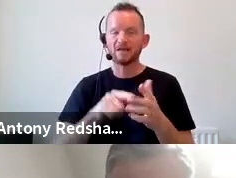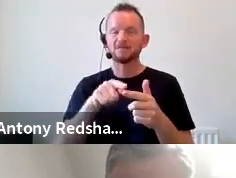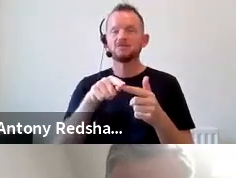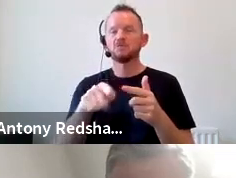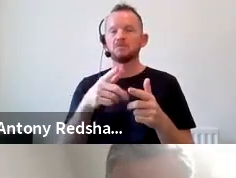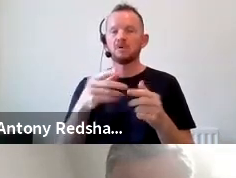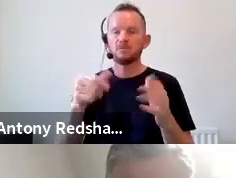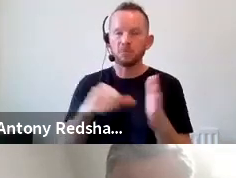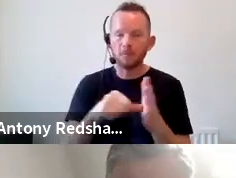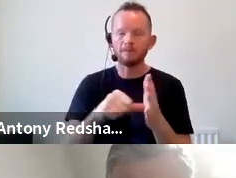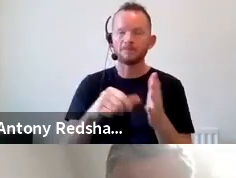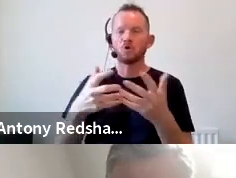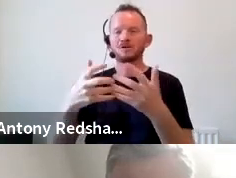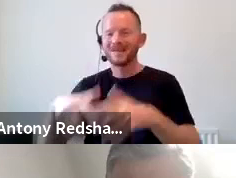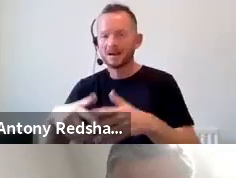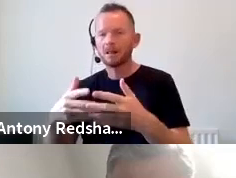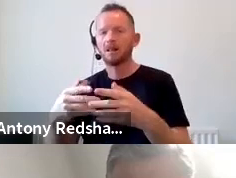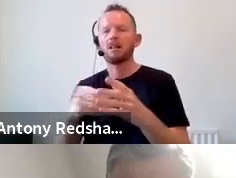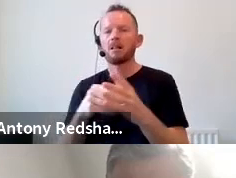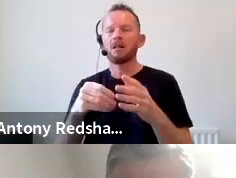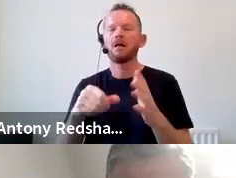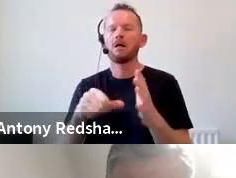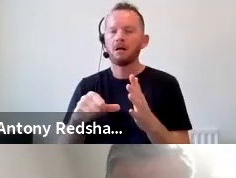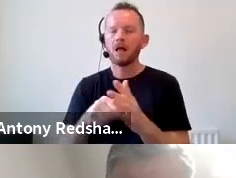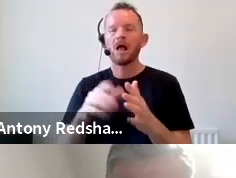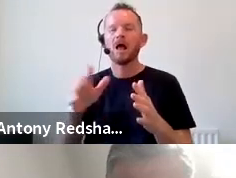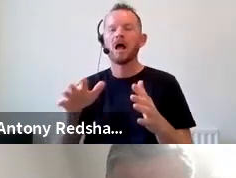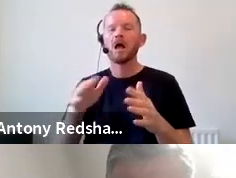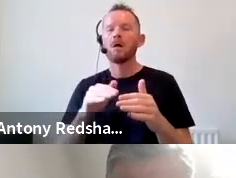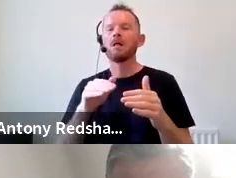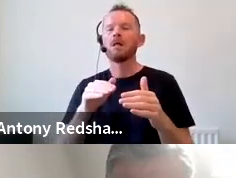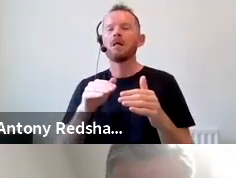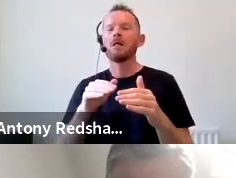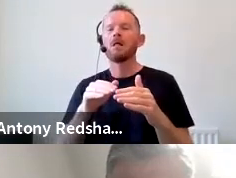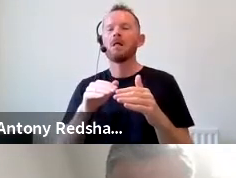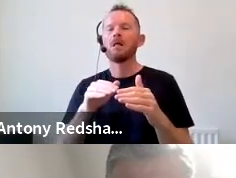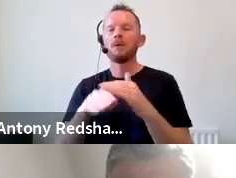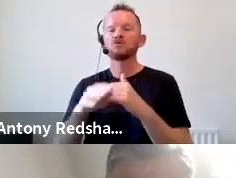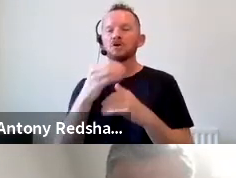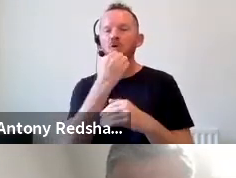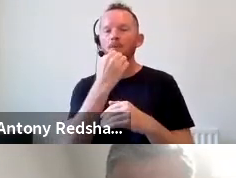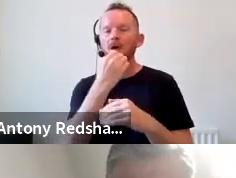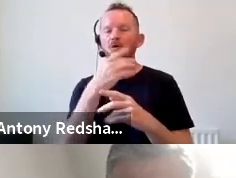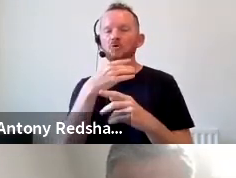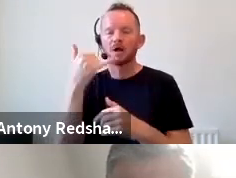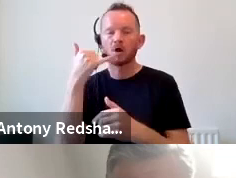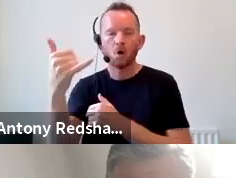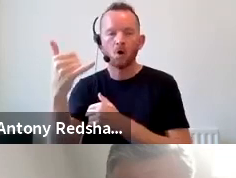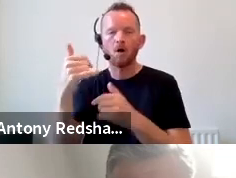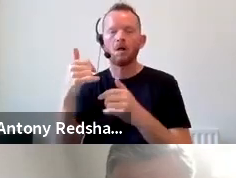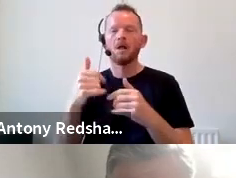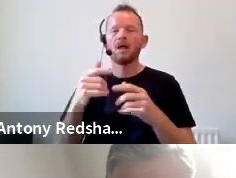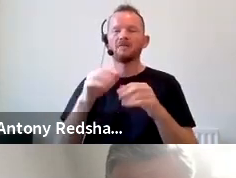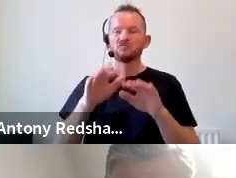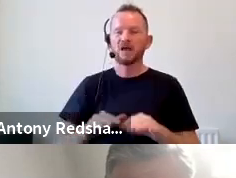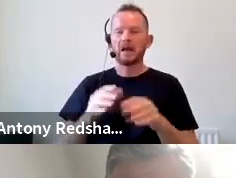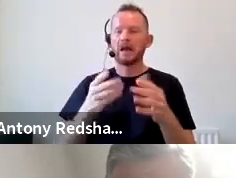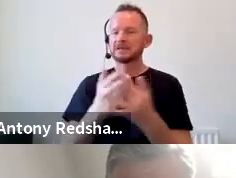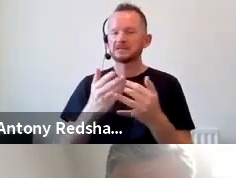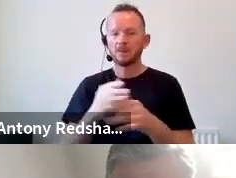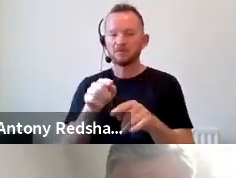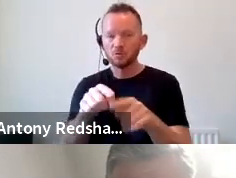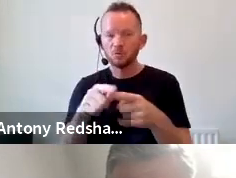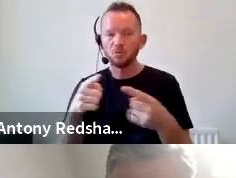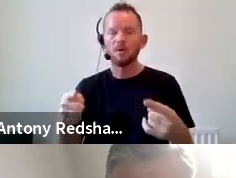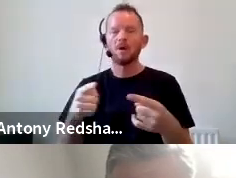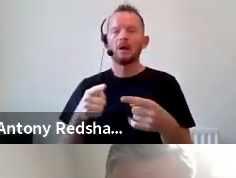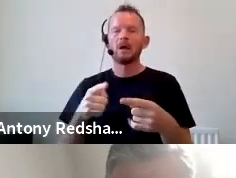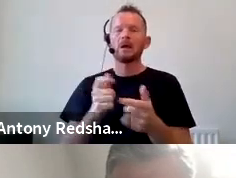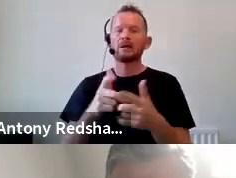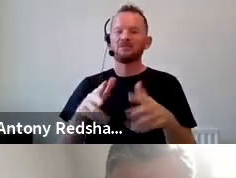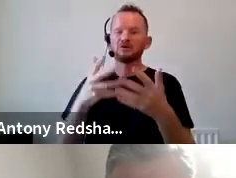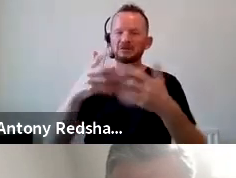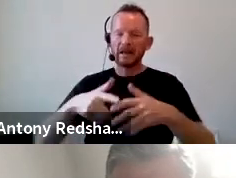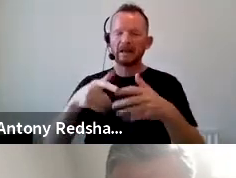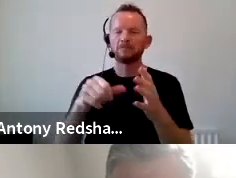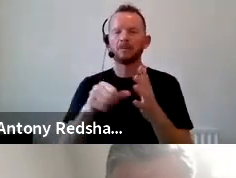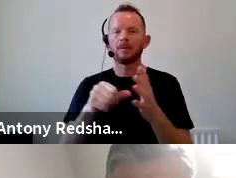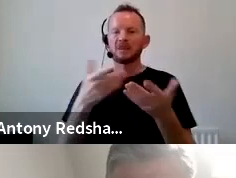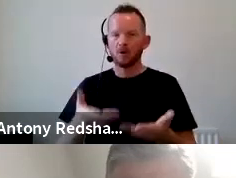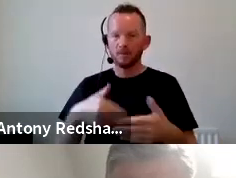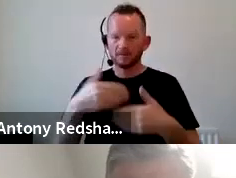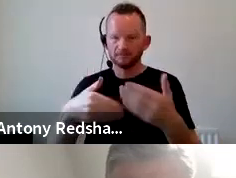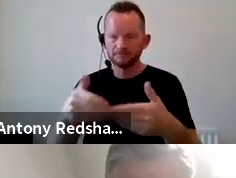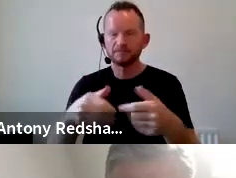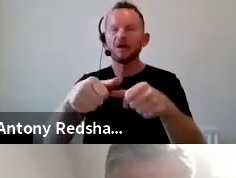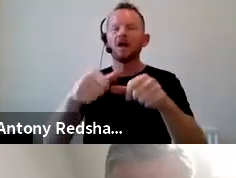If you have any problems or technical issues, and I will post a number in a minute that you can call in case chat isn't accessible to you, but please try and keep the chat just attack issues at the moment.